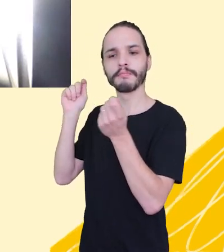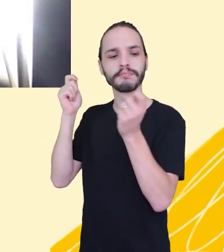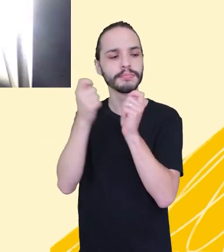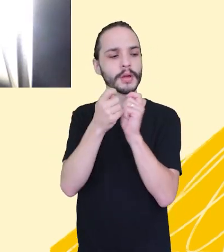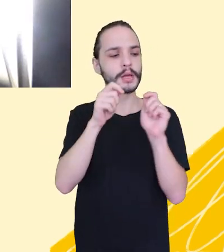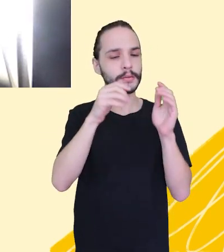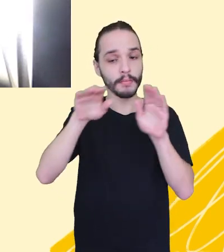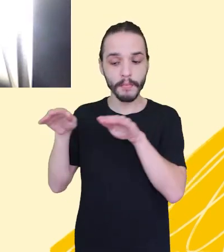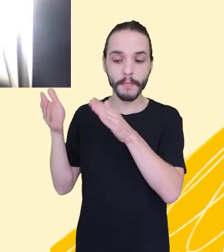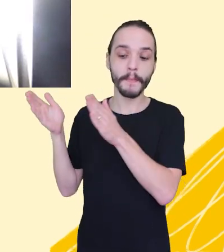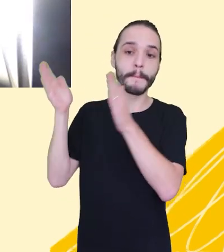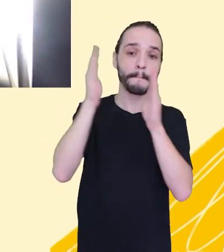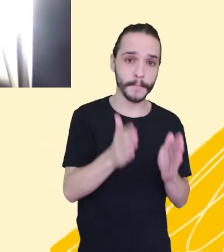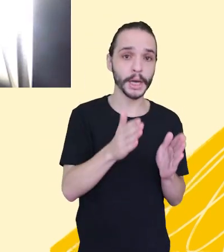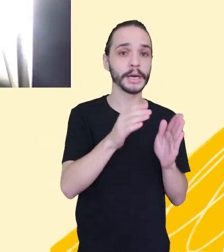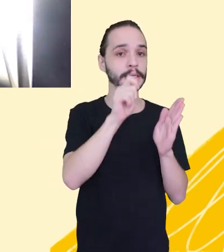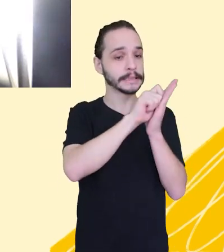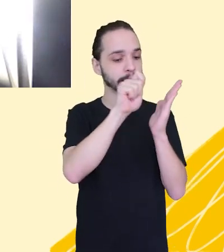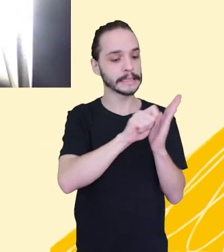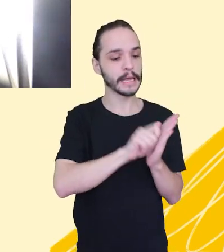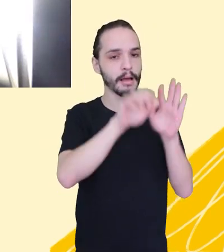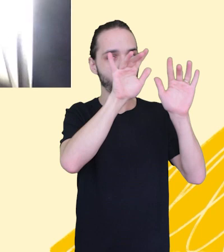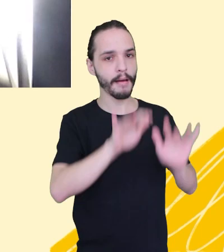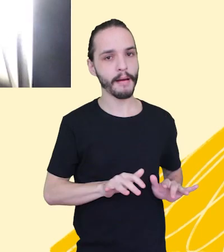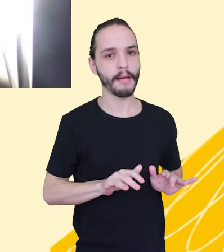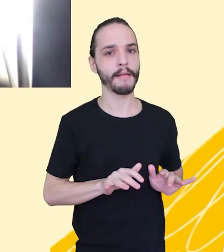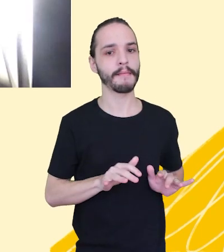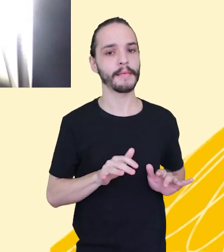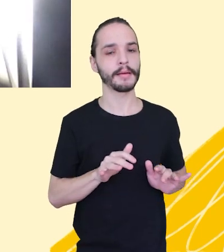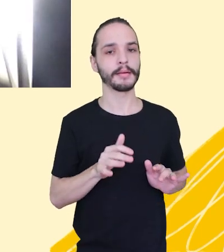And there is something I want to...